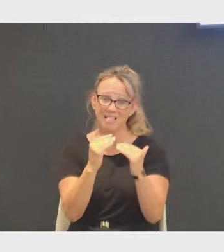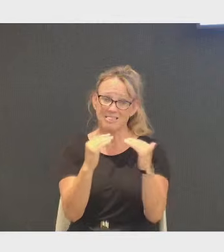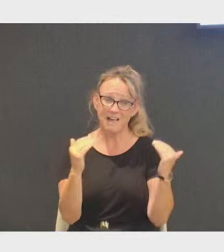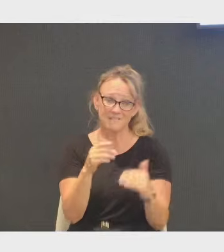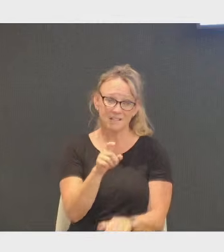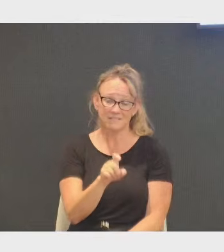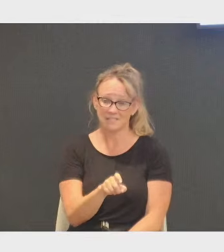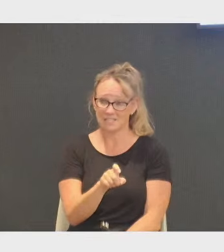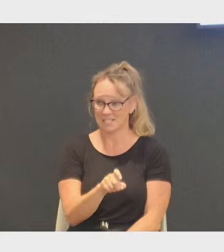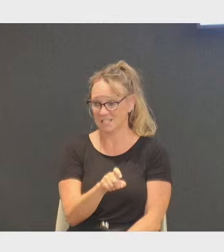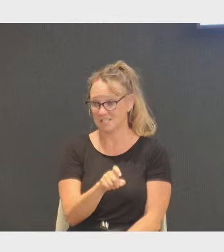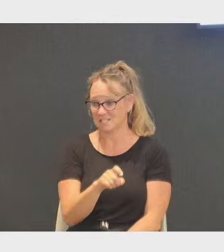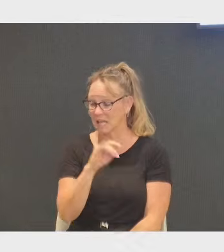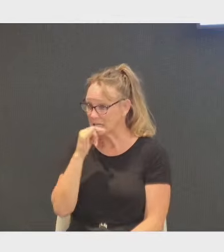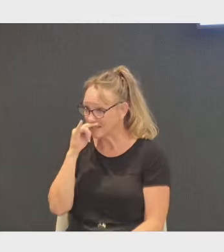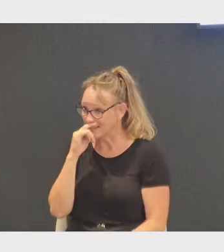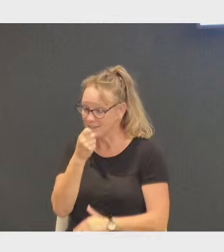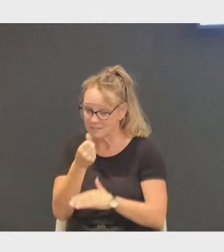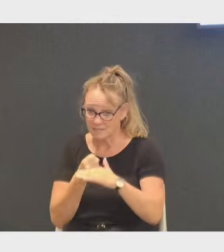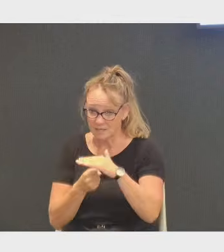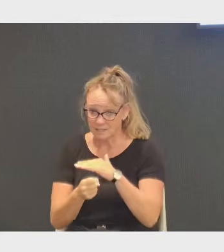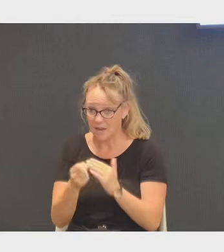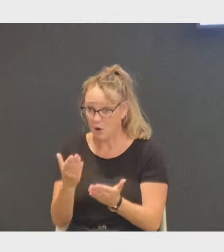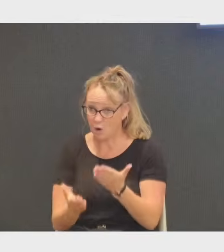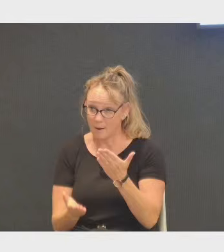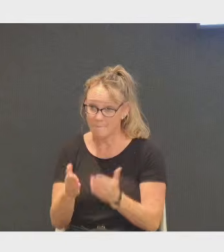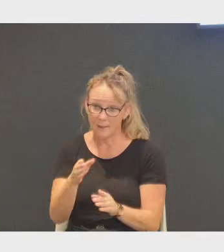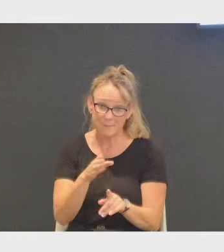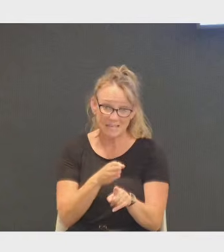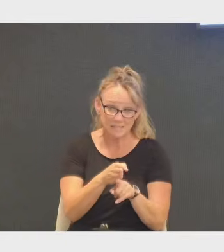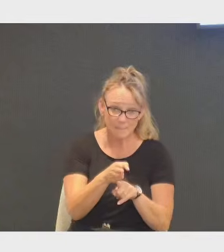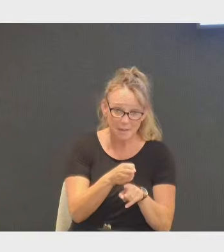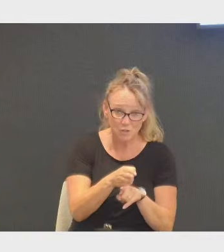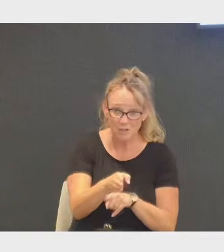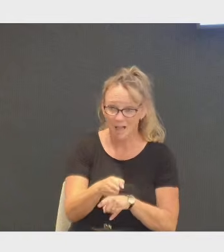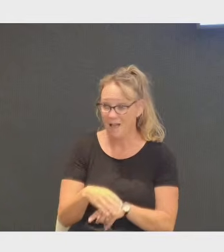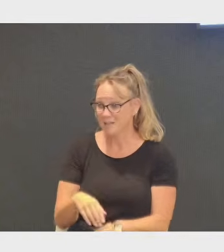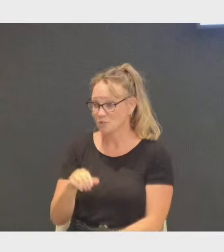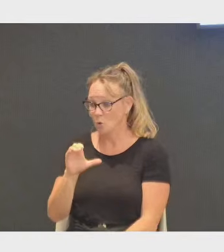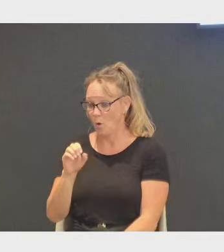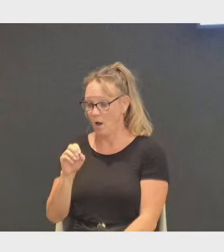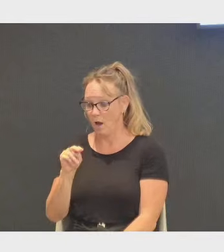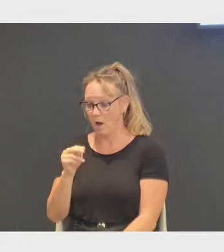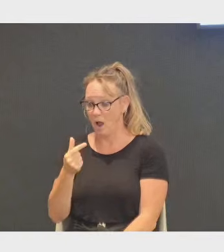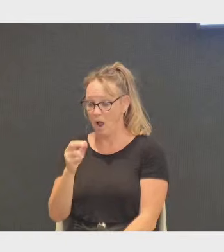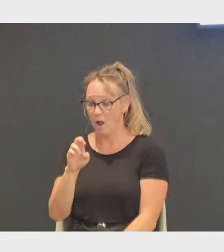care specifically in specialized and congregate care leading to hundreds of dollars a day